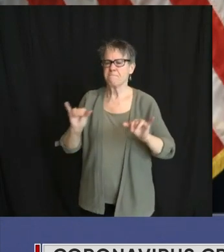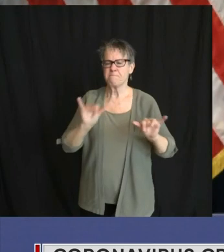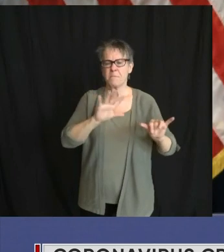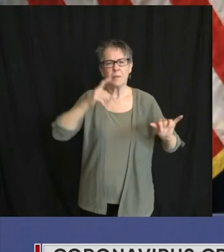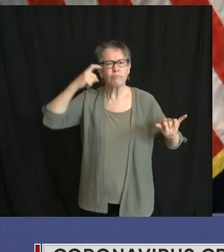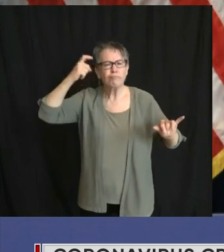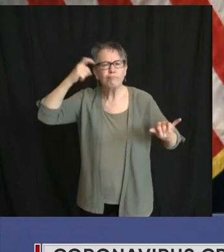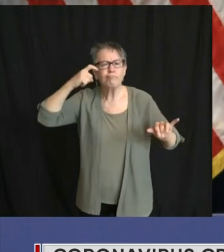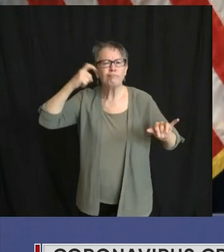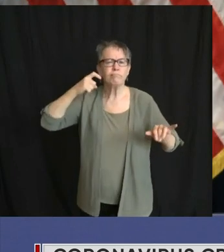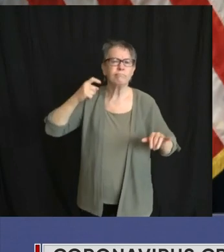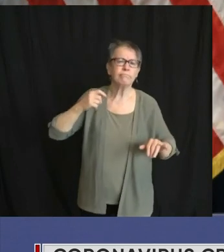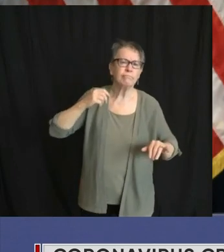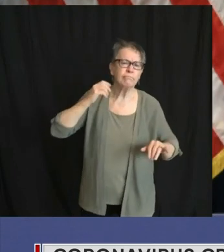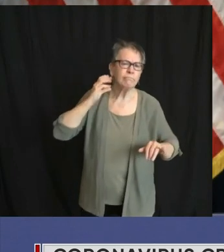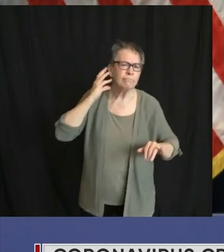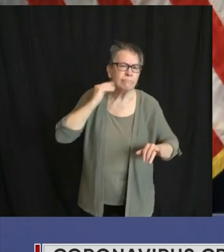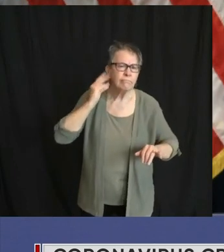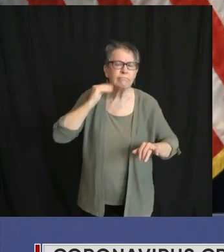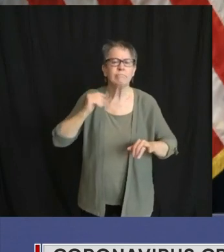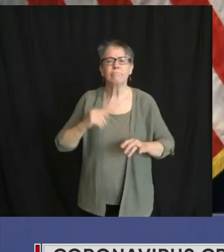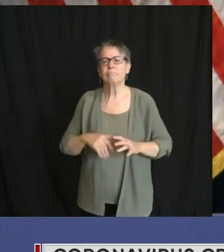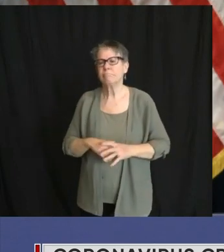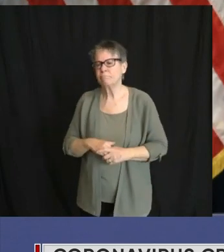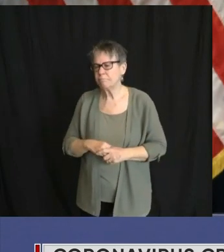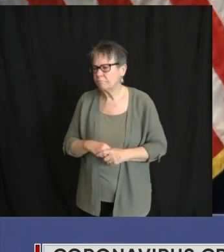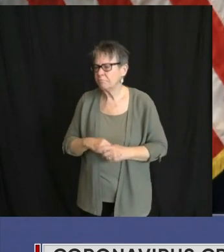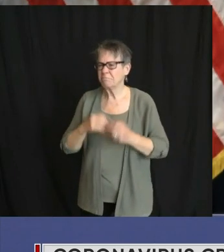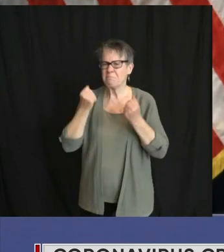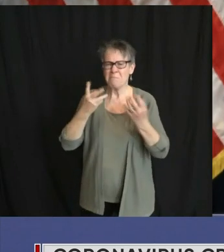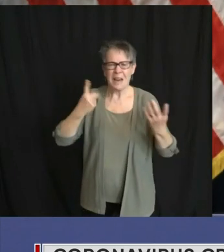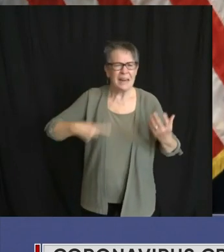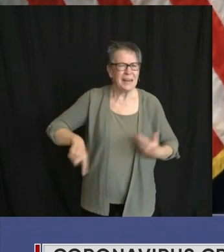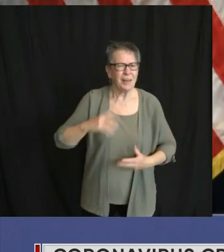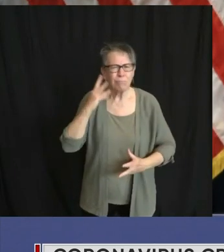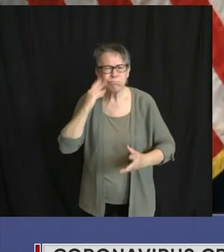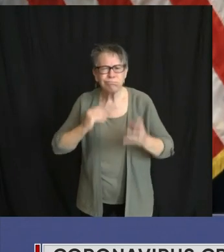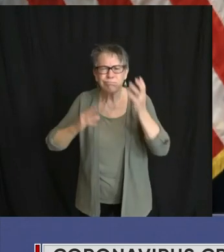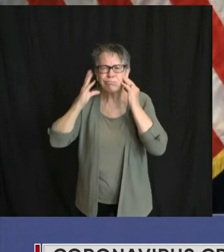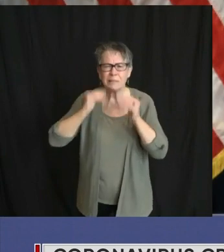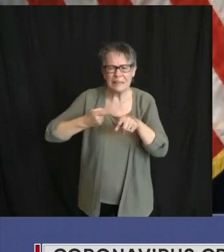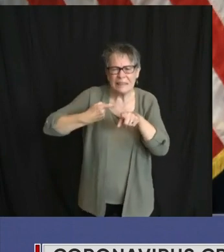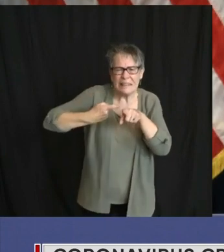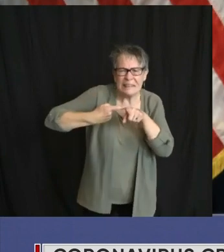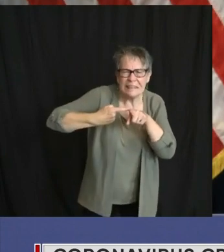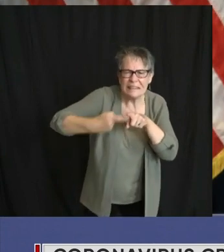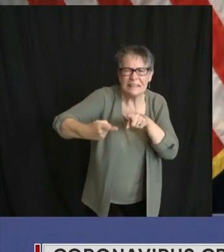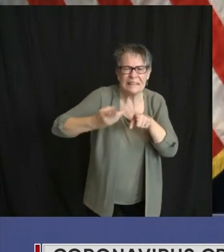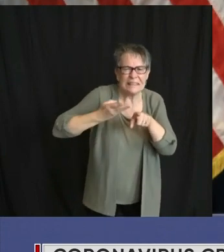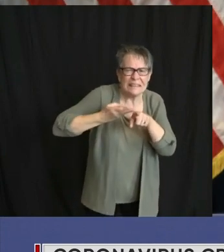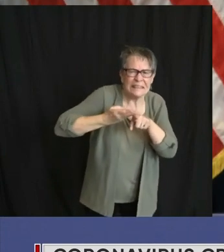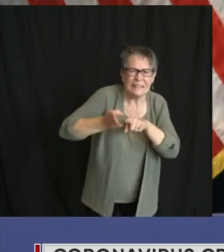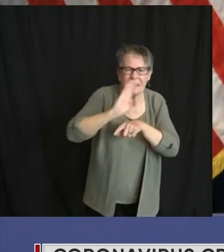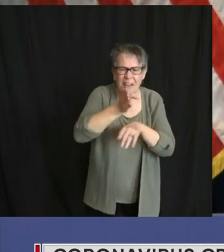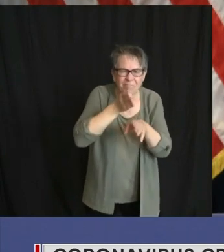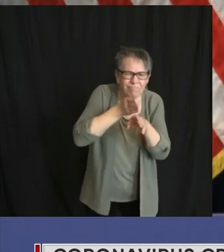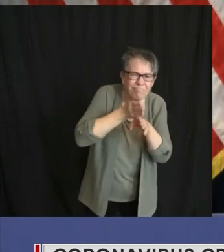WE NEED FOLKS WHO HAVE SEEN IT